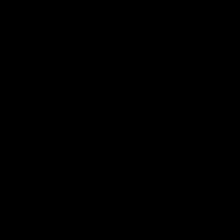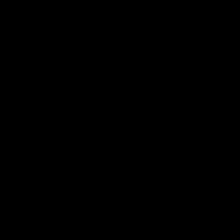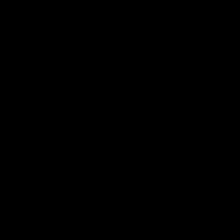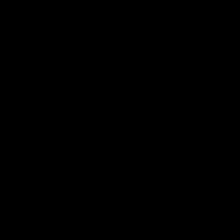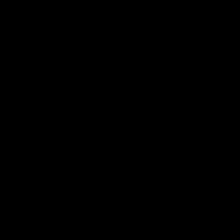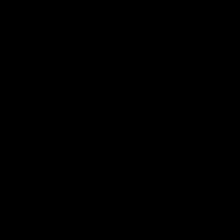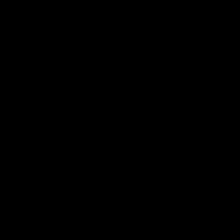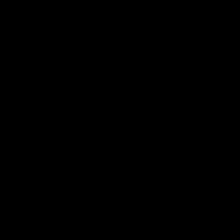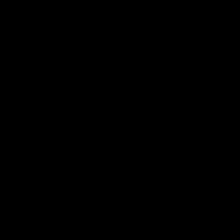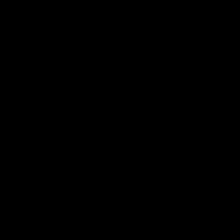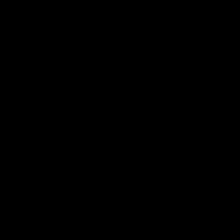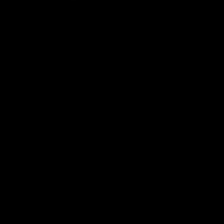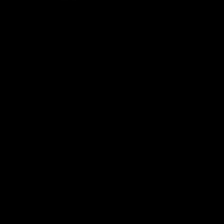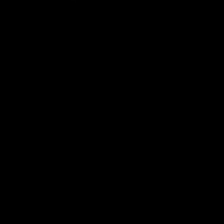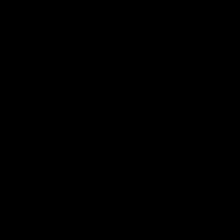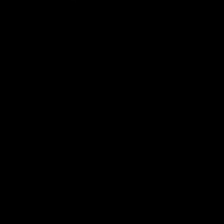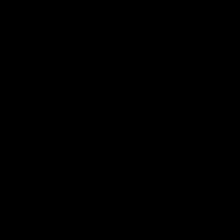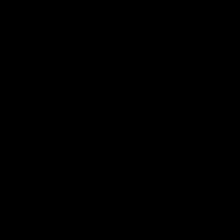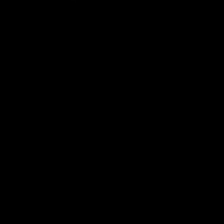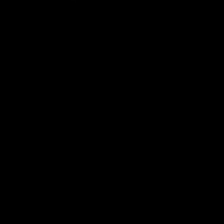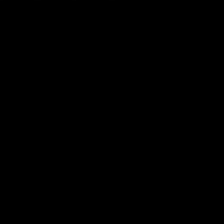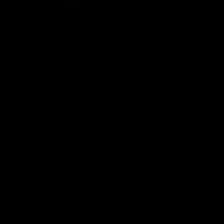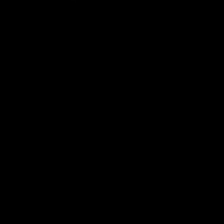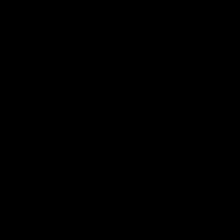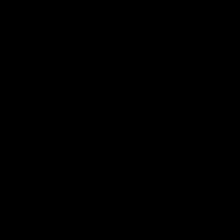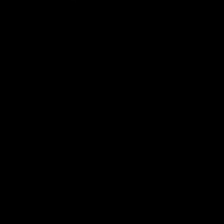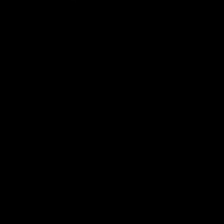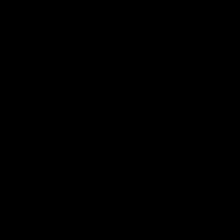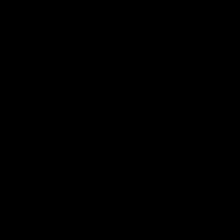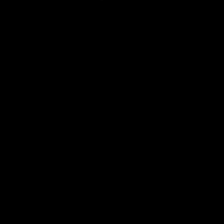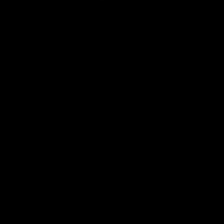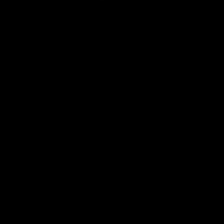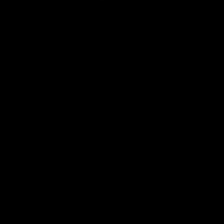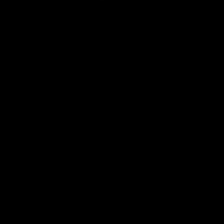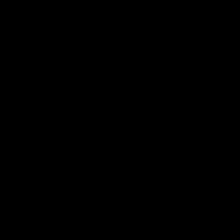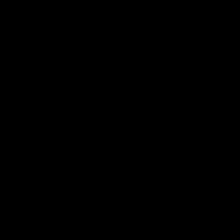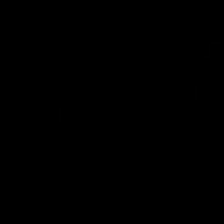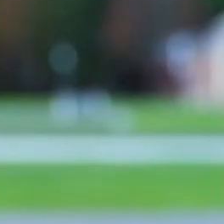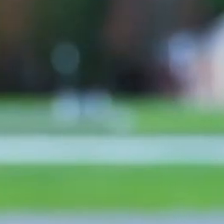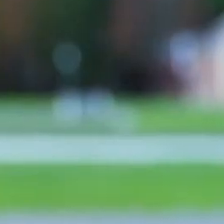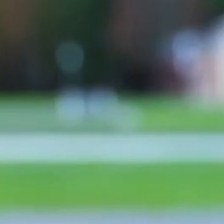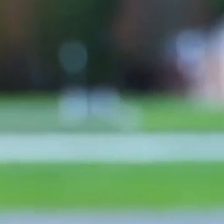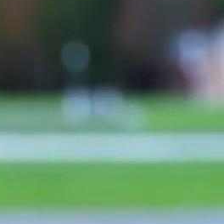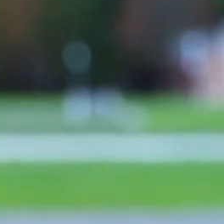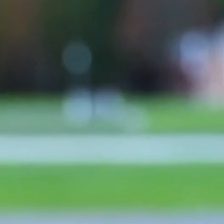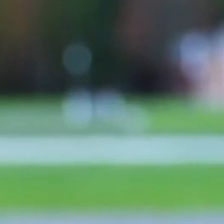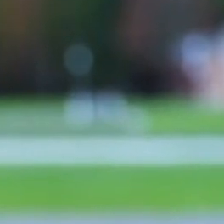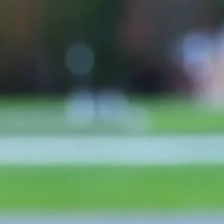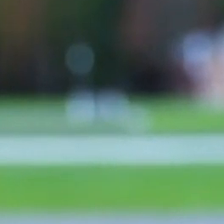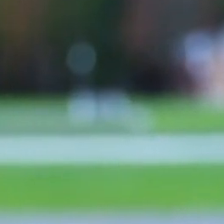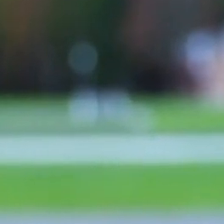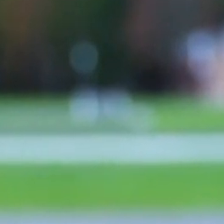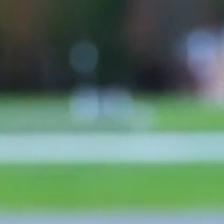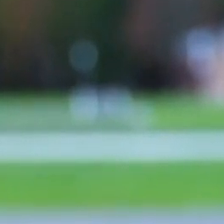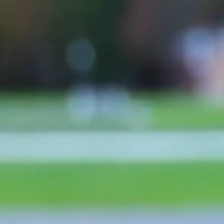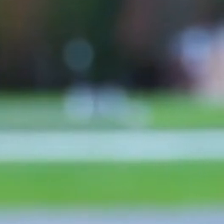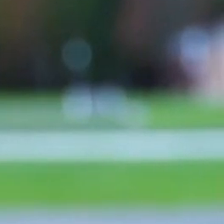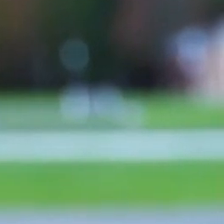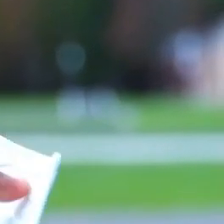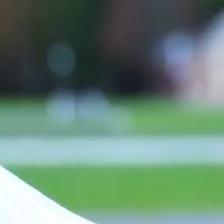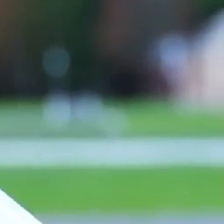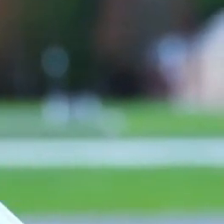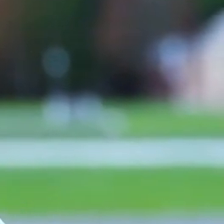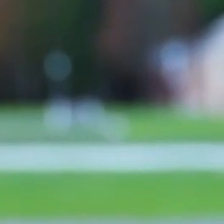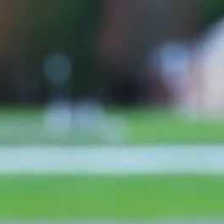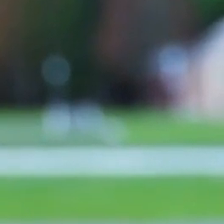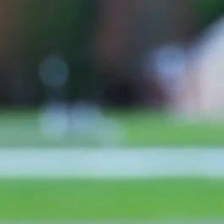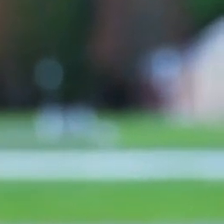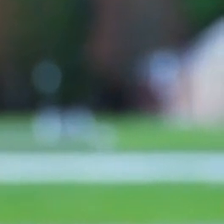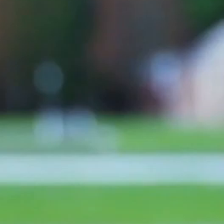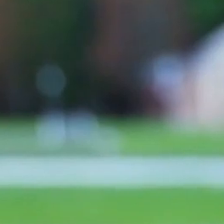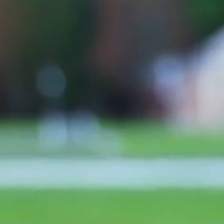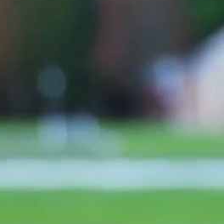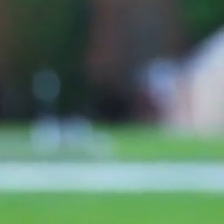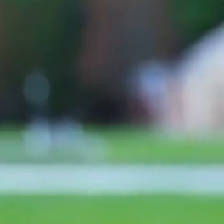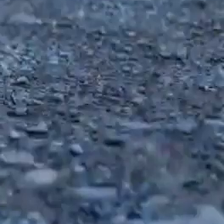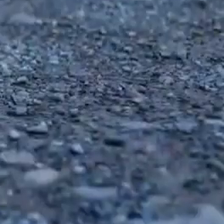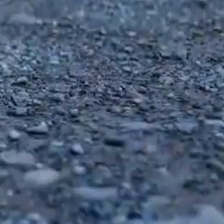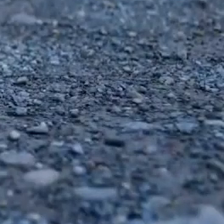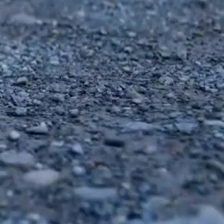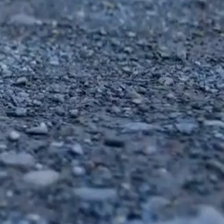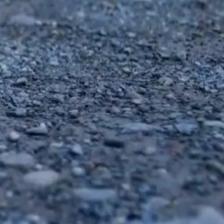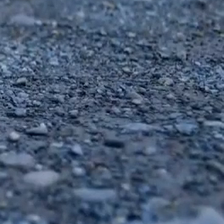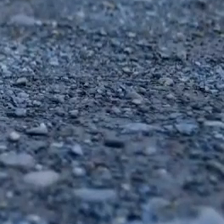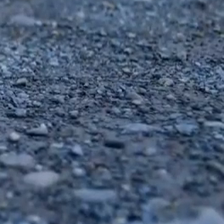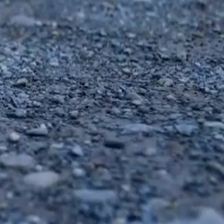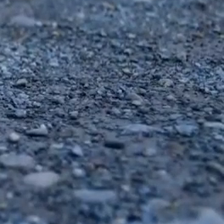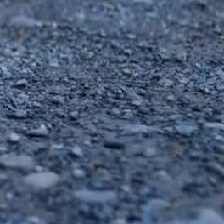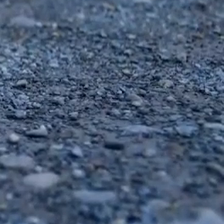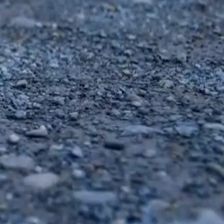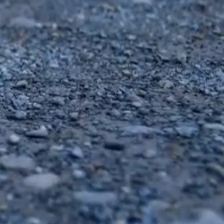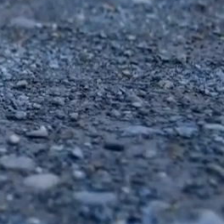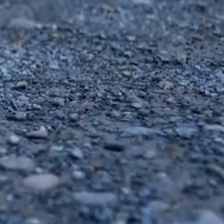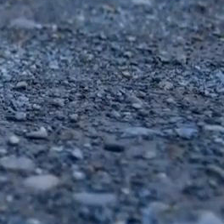EXPRESSION.